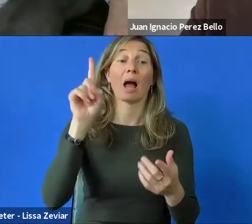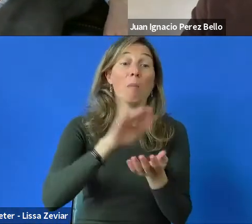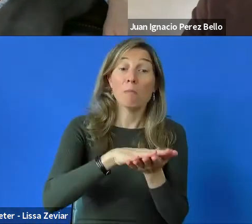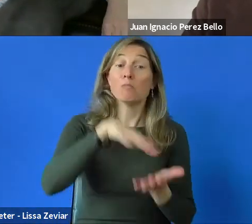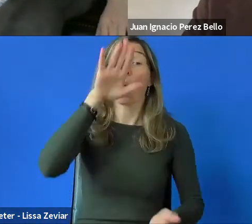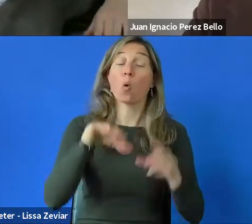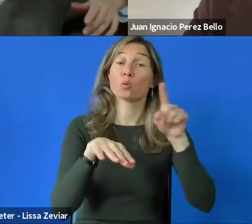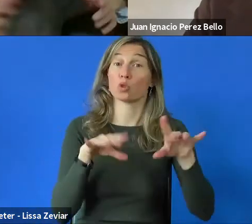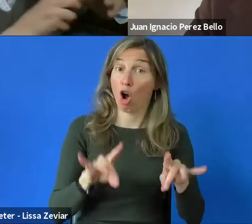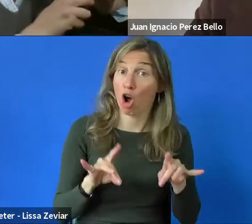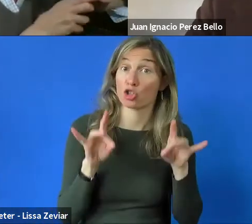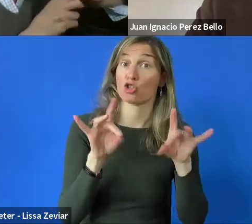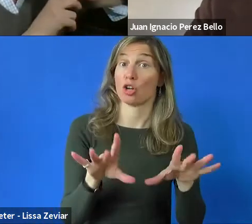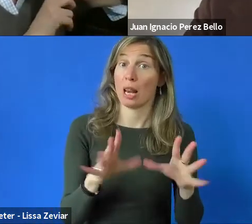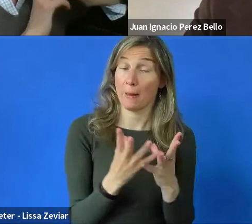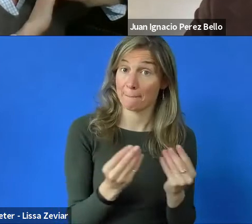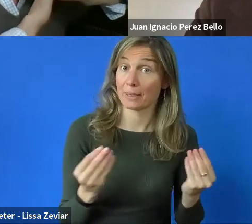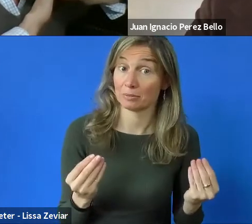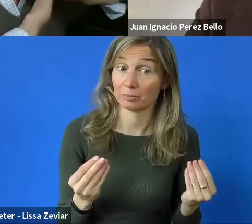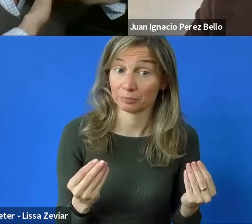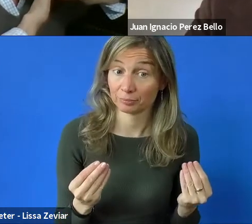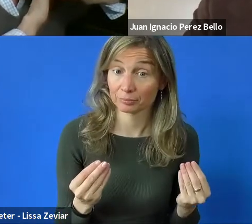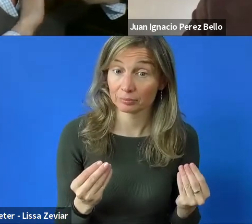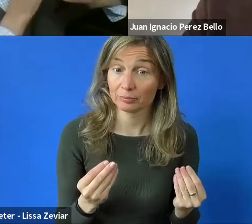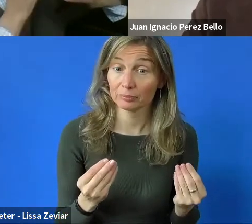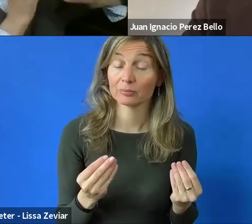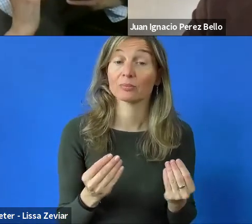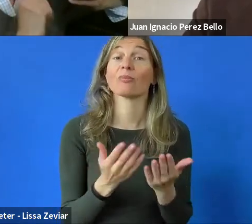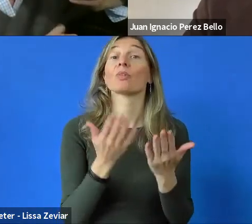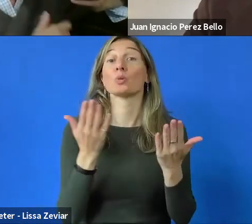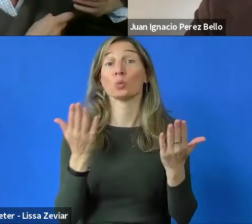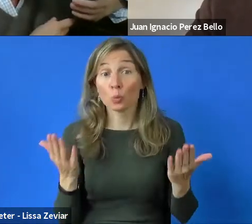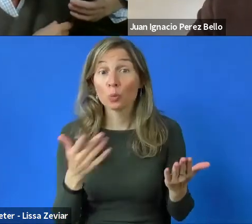This causes foreign hands to use of the protocol from organizations